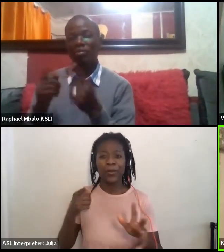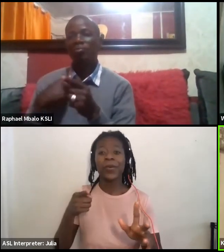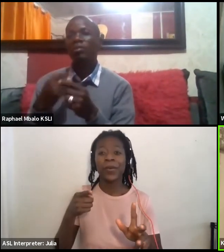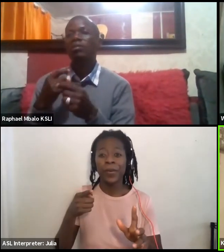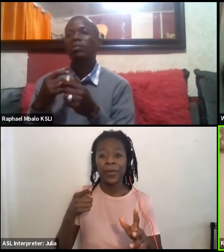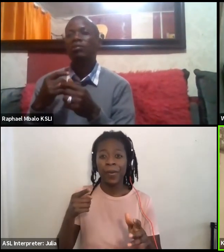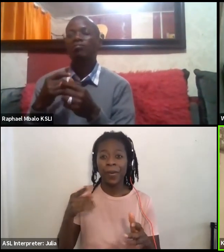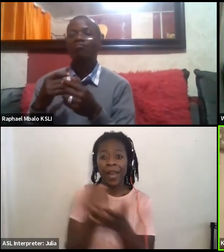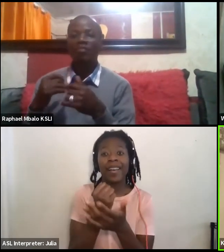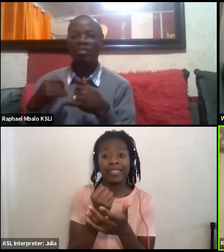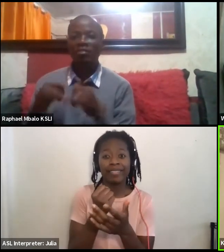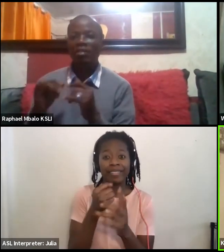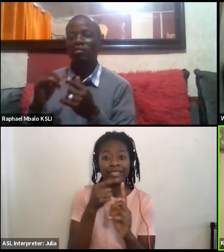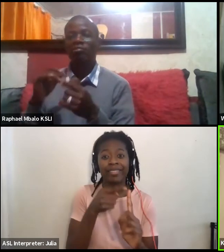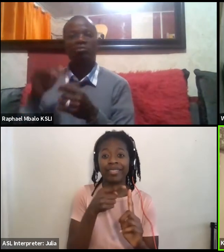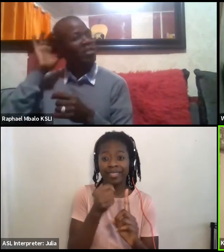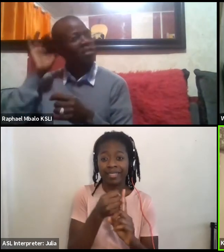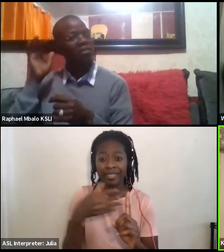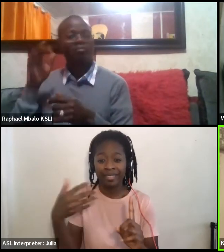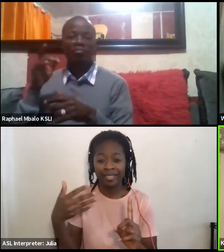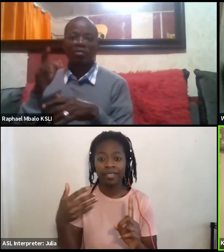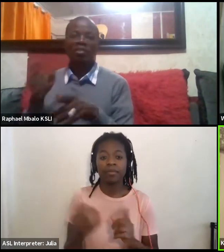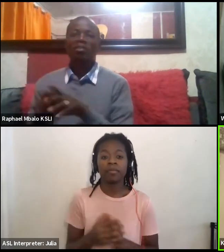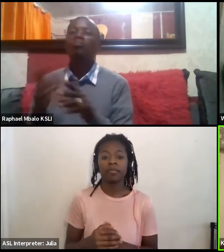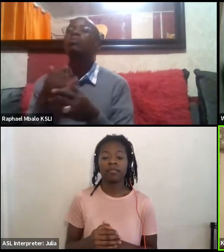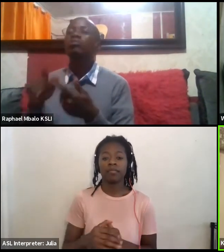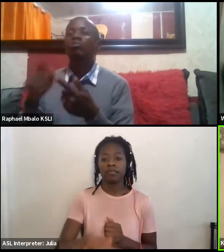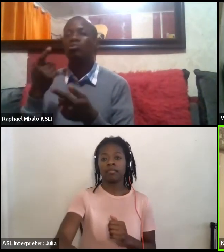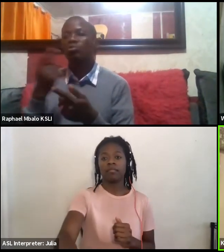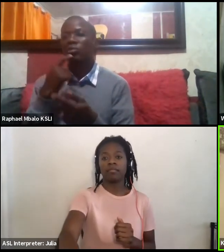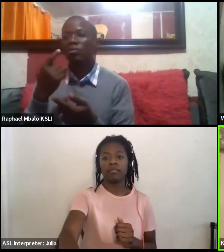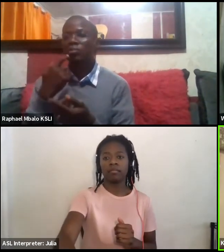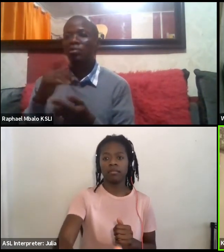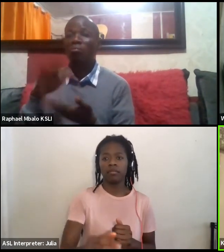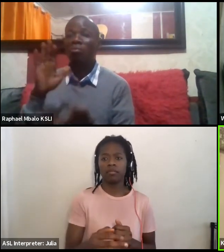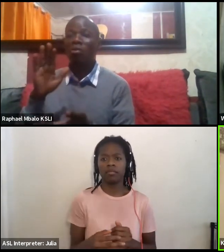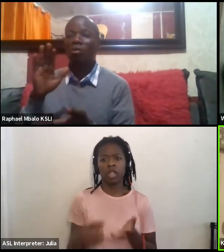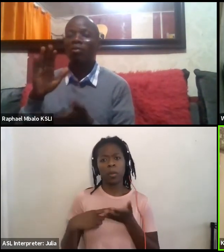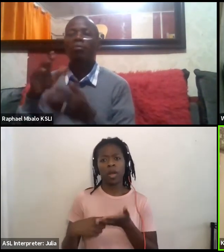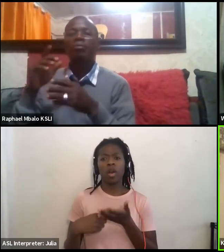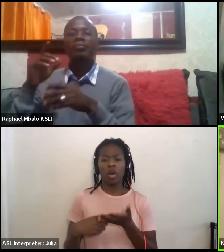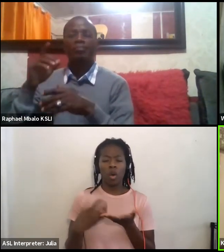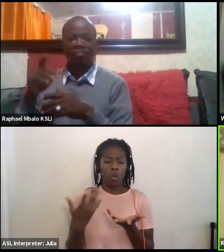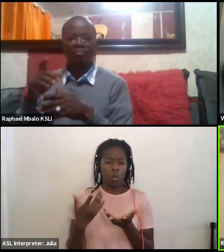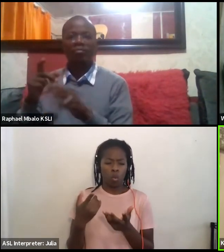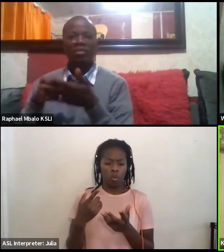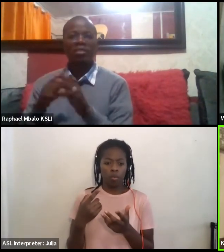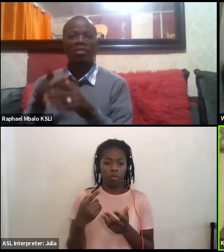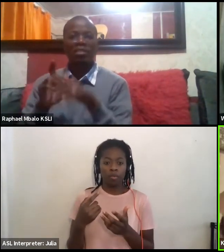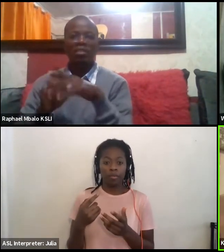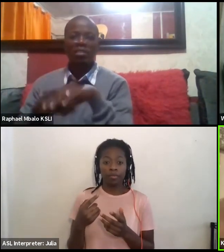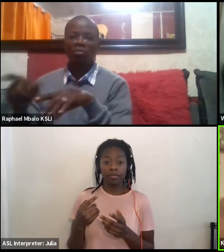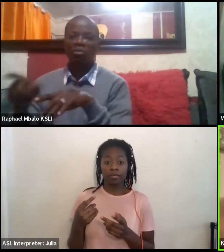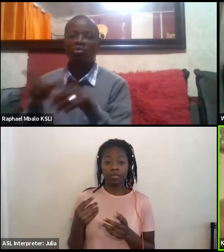because I'd love for you to speak a little bit more about what it's like to be directing people that have been writing the piece, and then all of a sudden they're actors